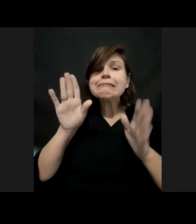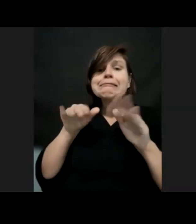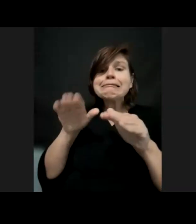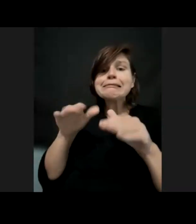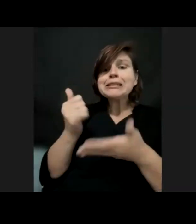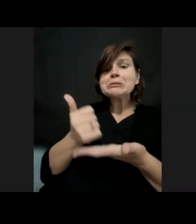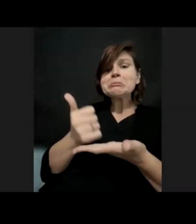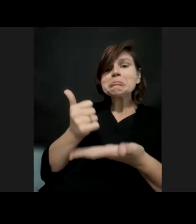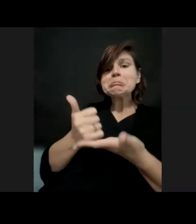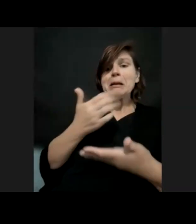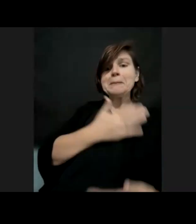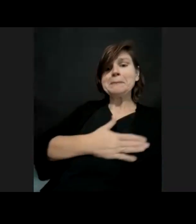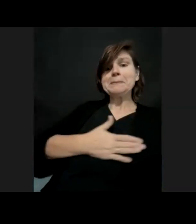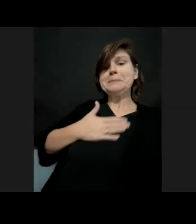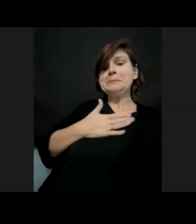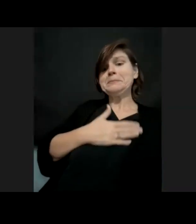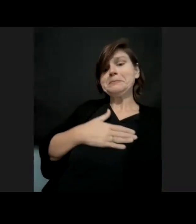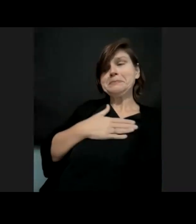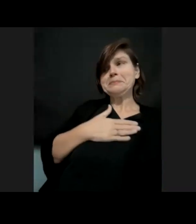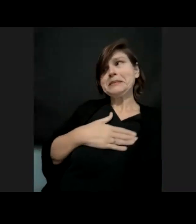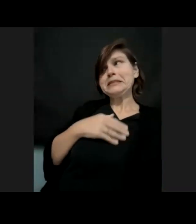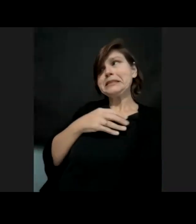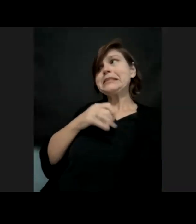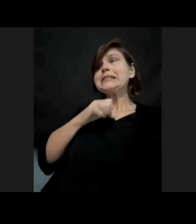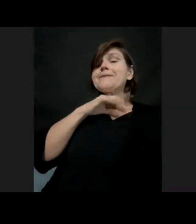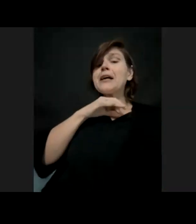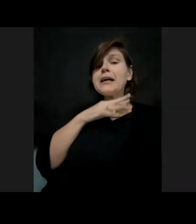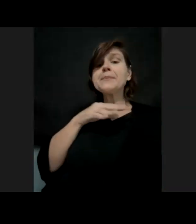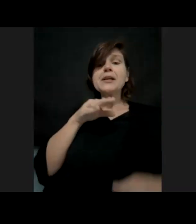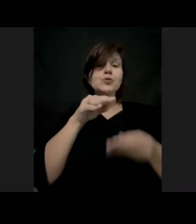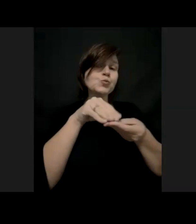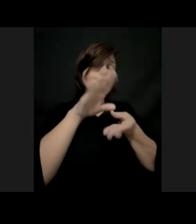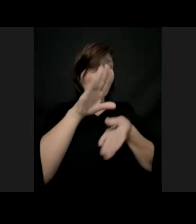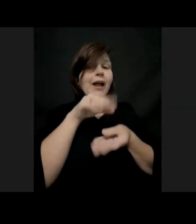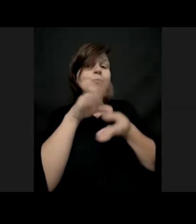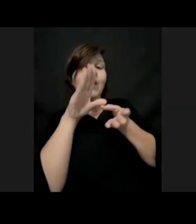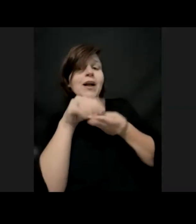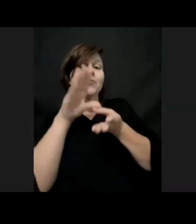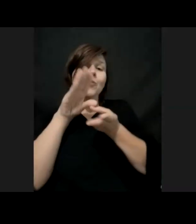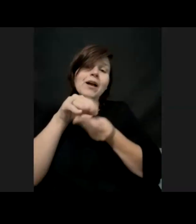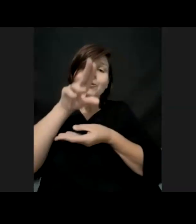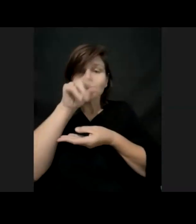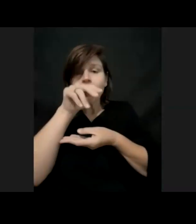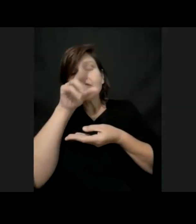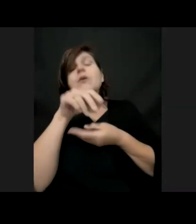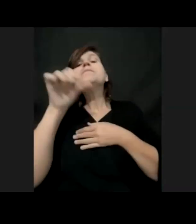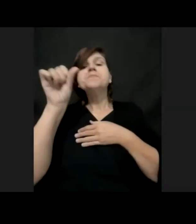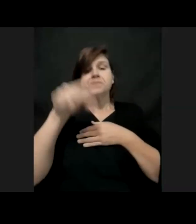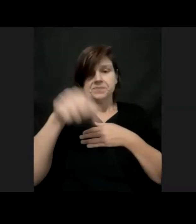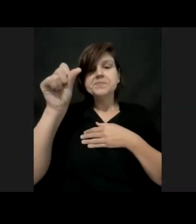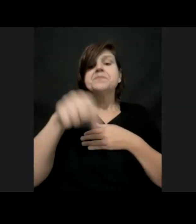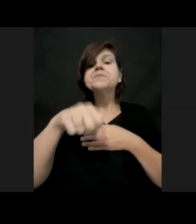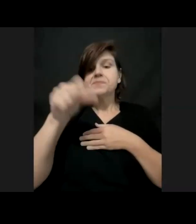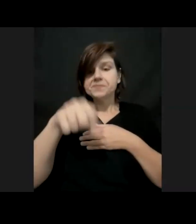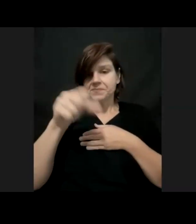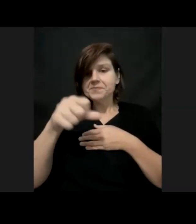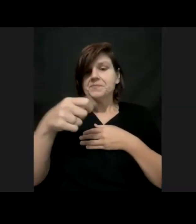Quack, quack! Quackity quack! “Yes, I can help you,” said Danna the Dancing Duck.